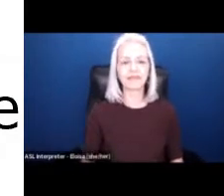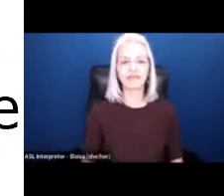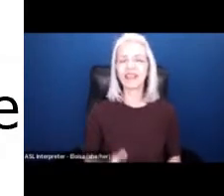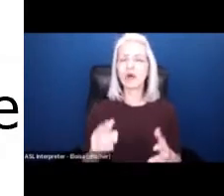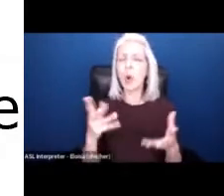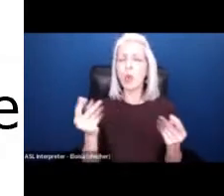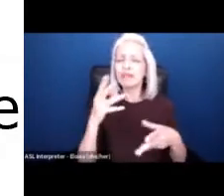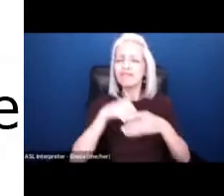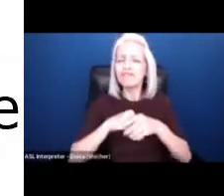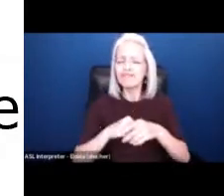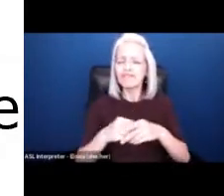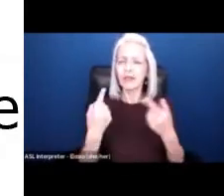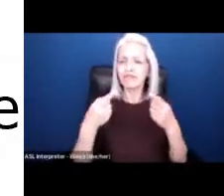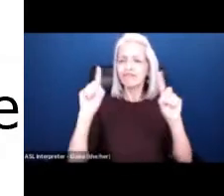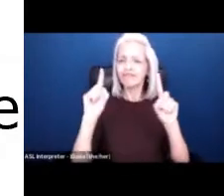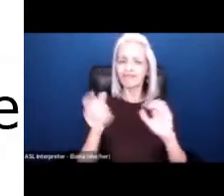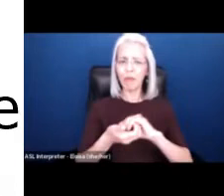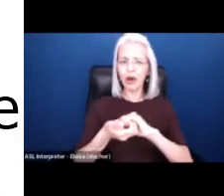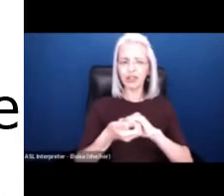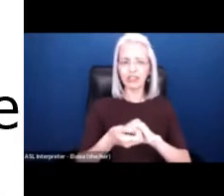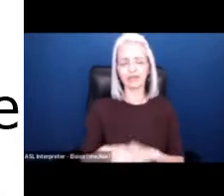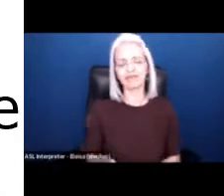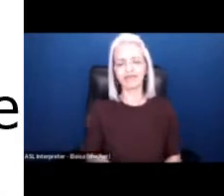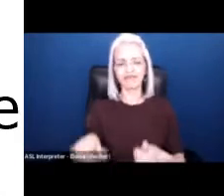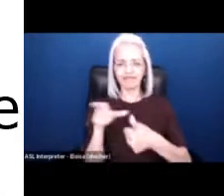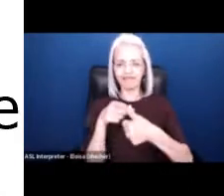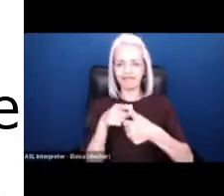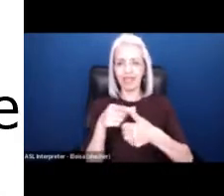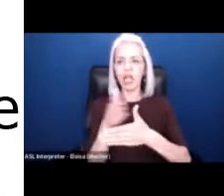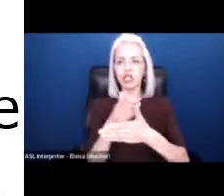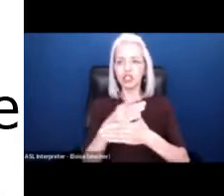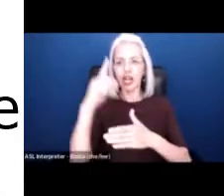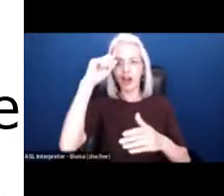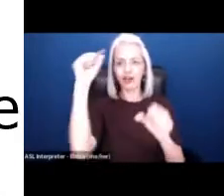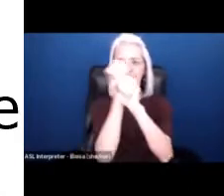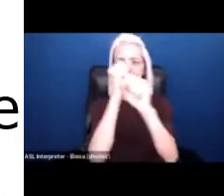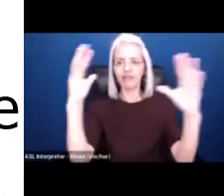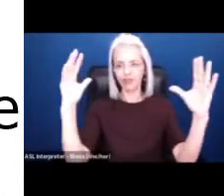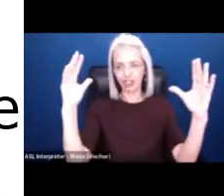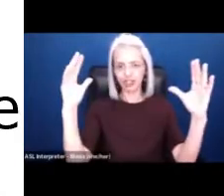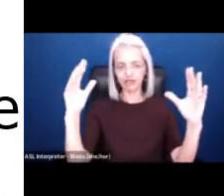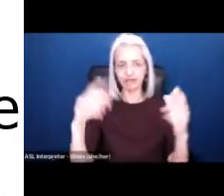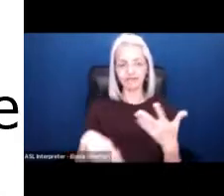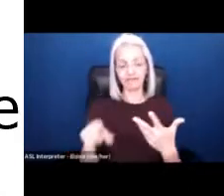partnerships, we have to have a shared vision, we have to understand our vision, we have